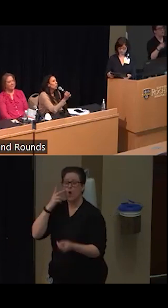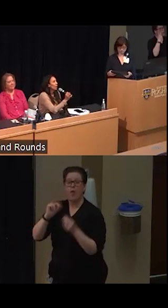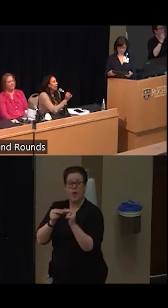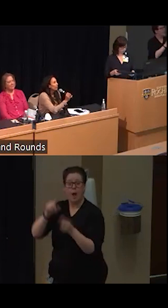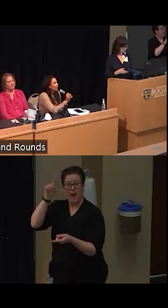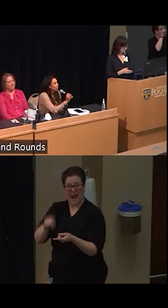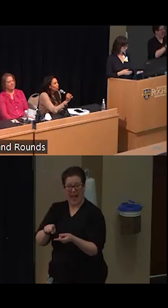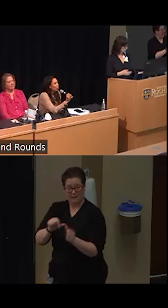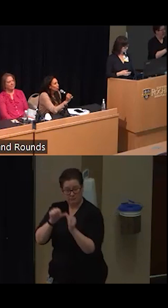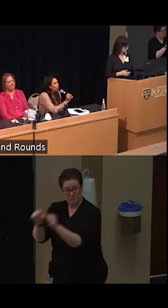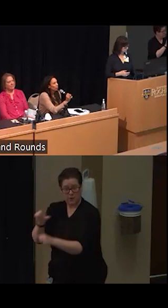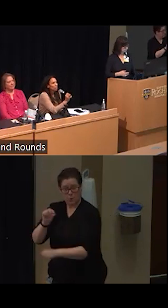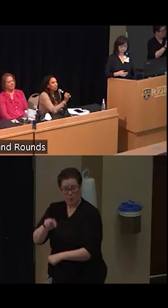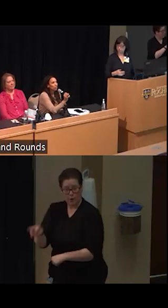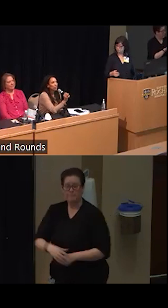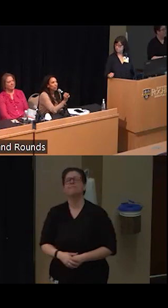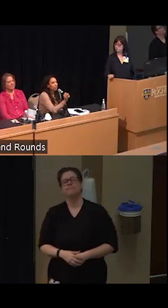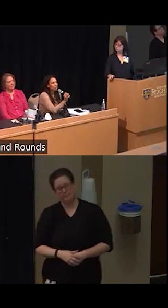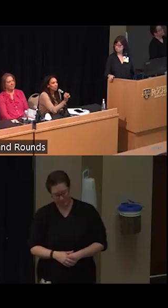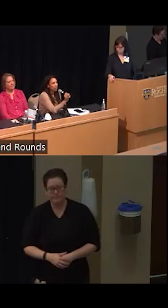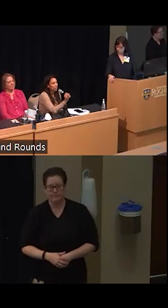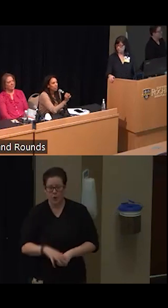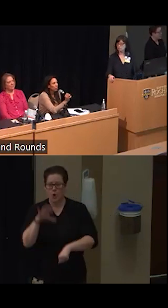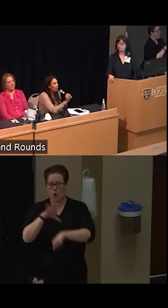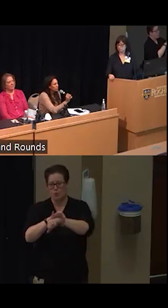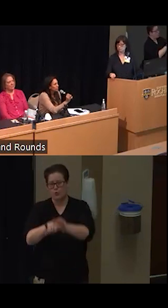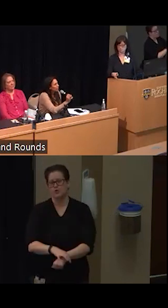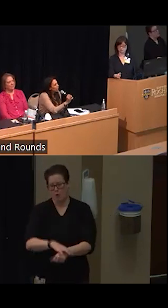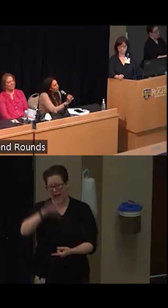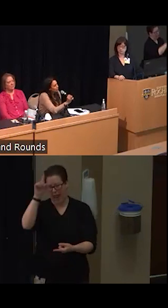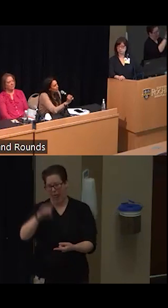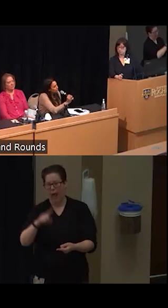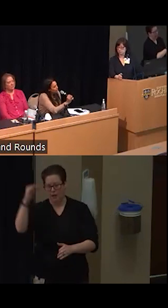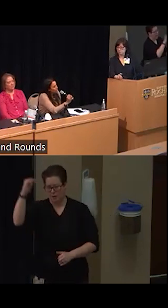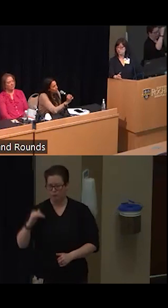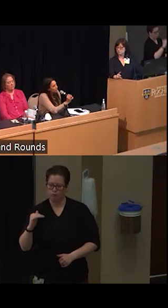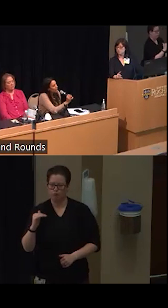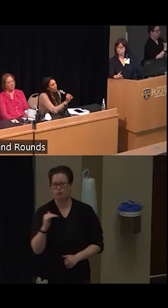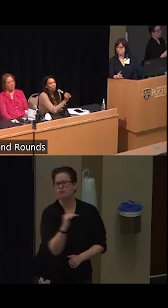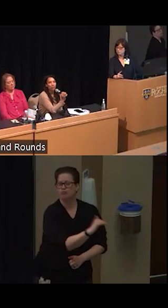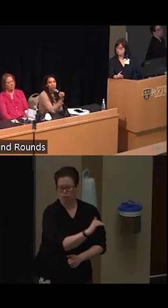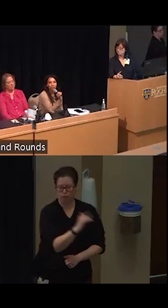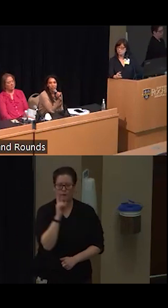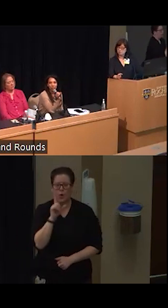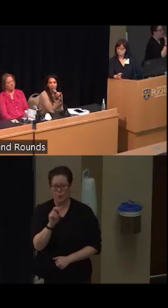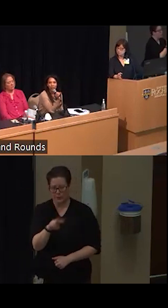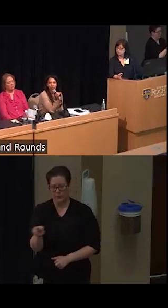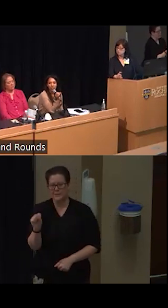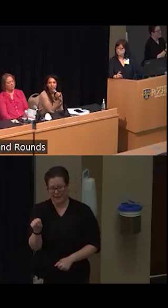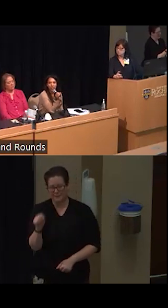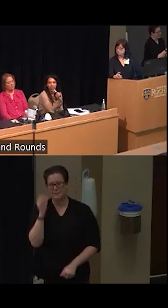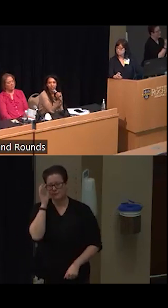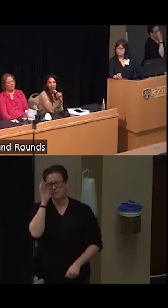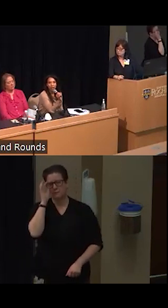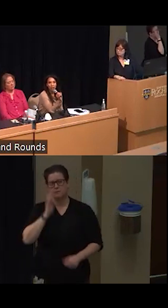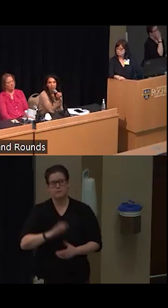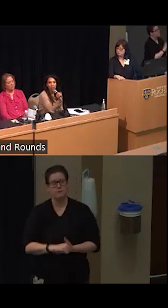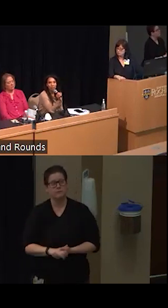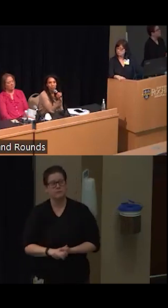we have had an overall reduction in restraints across the inpatient side in 2022 we actually have